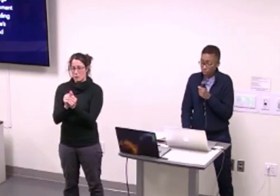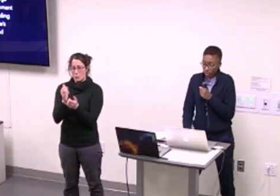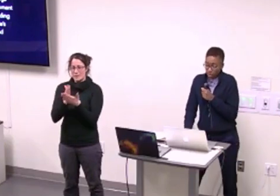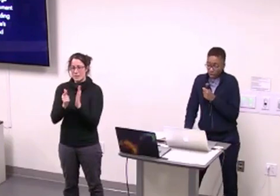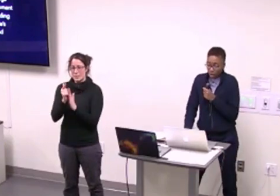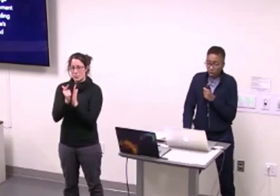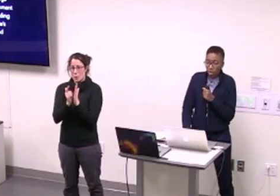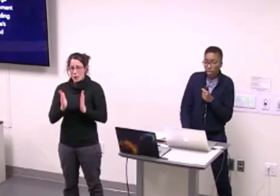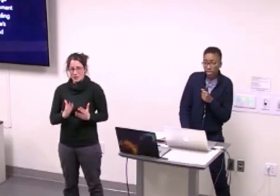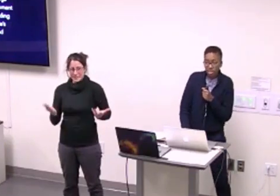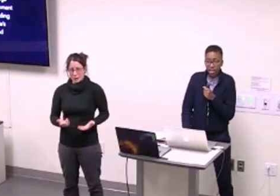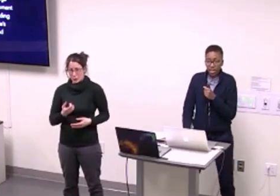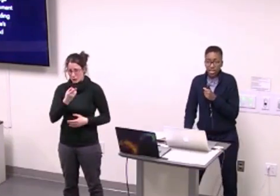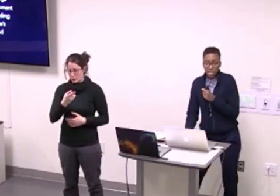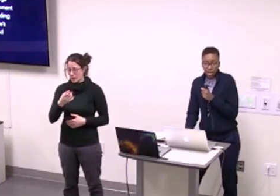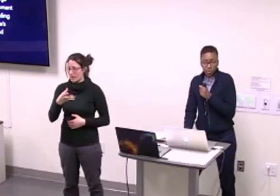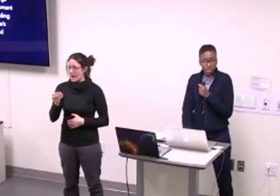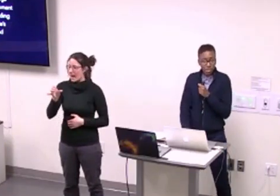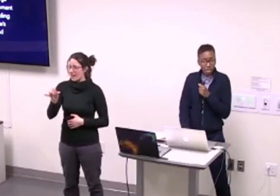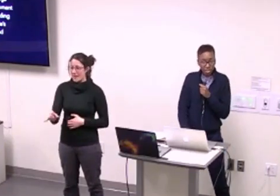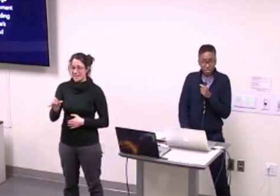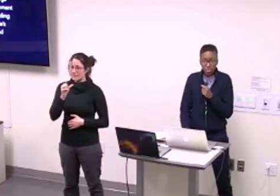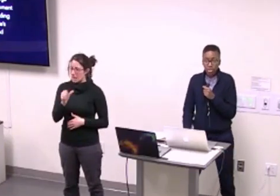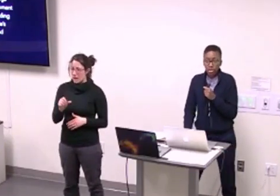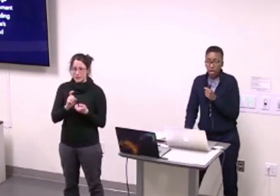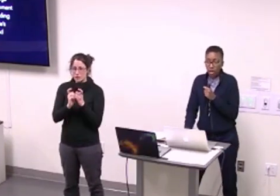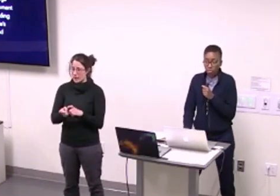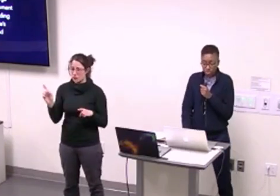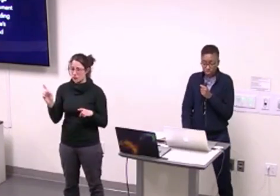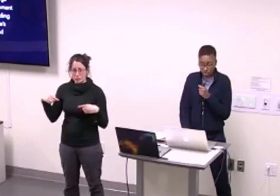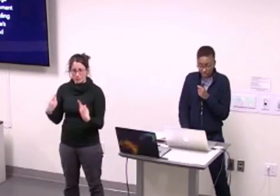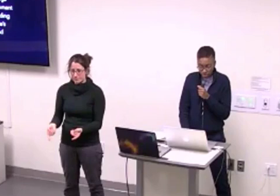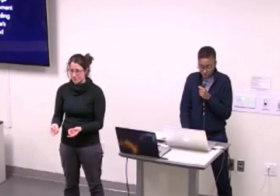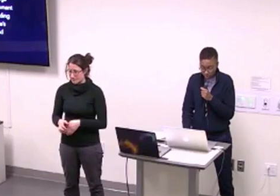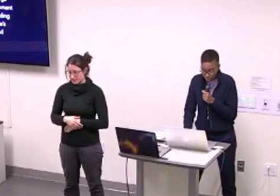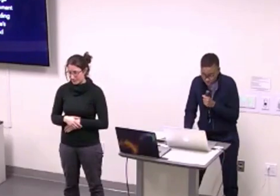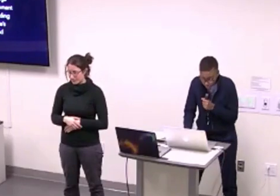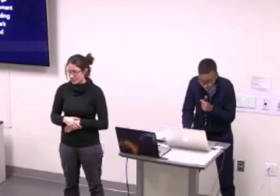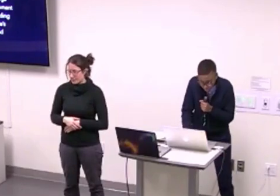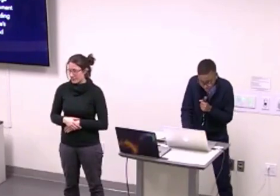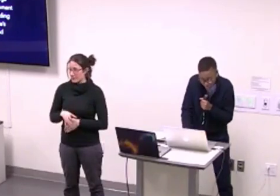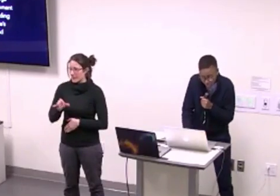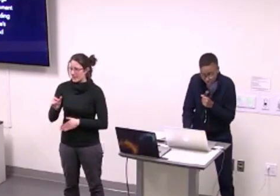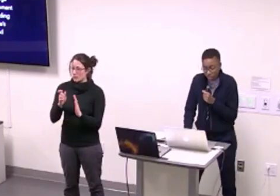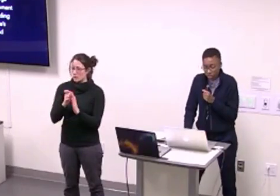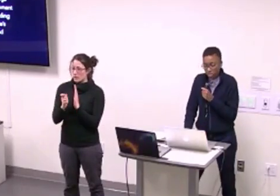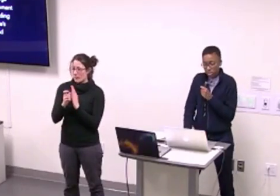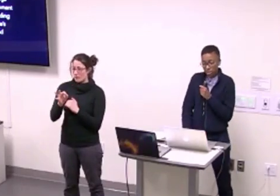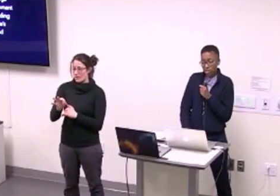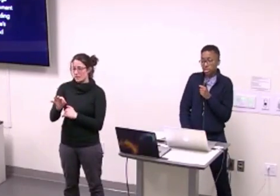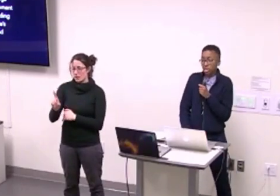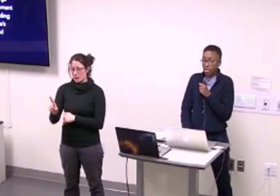And that has not really changed to date. So that was written by Frederick Douglass in 1983,